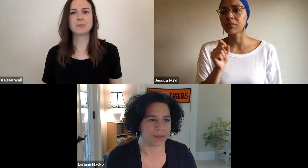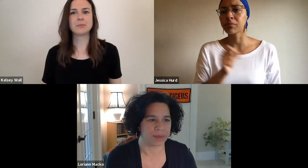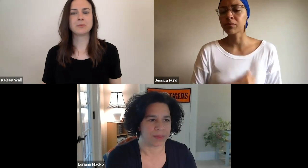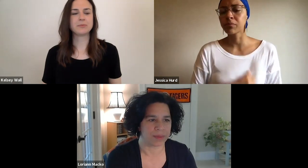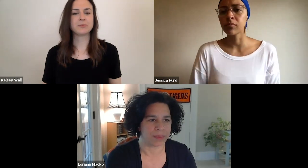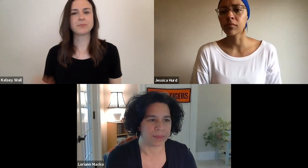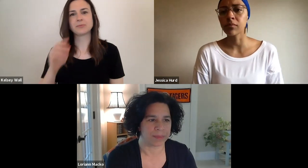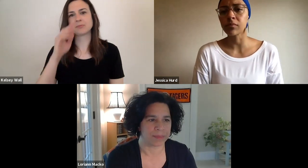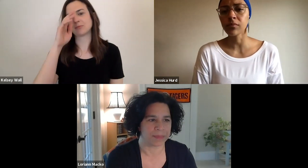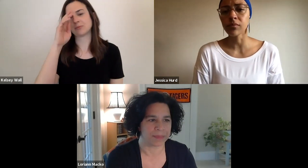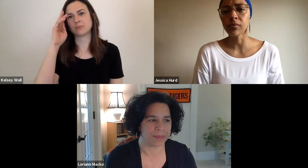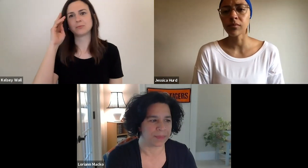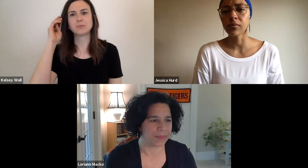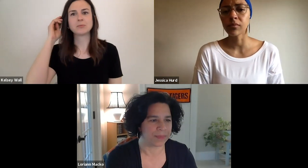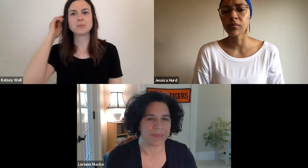please feel free to contact us.